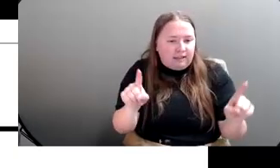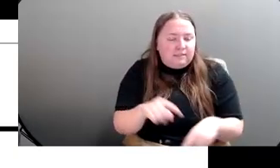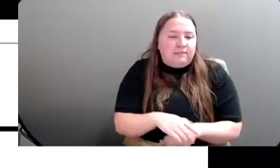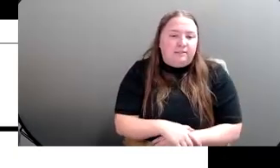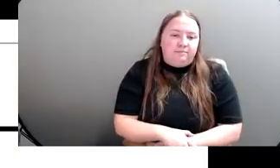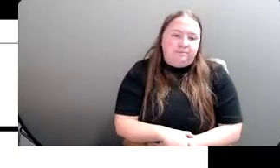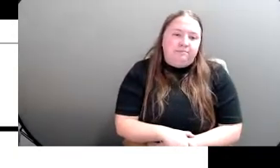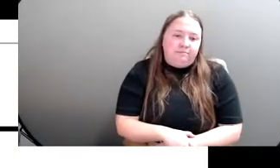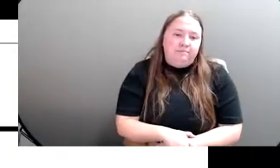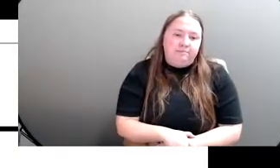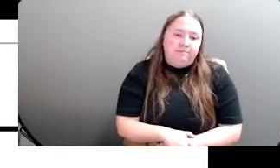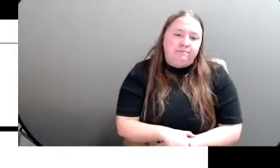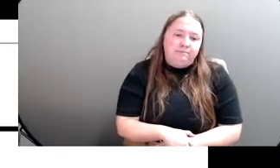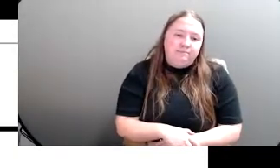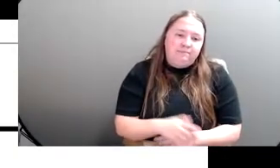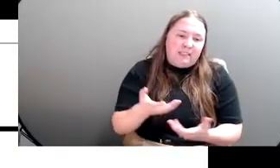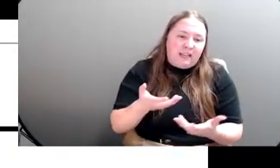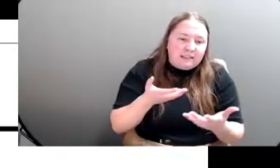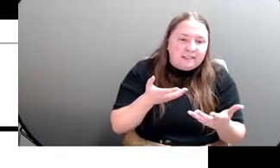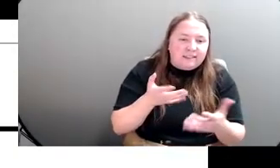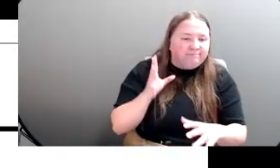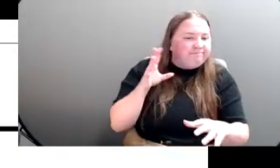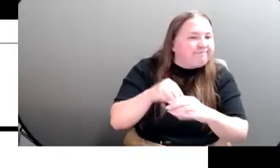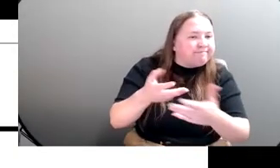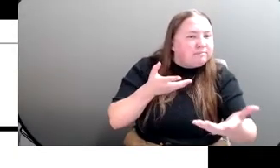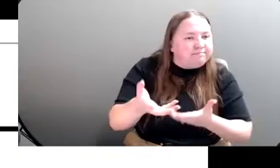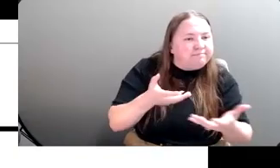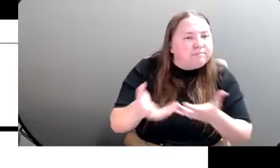engaging in substantive interaction with the student when needed.